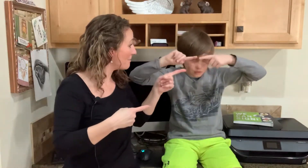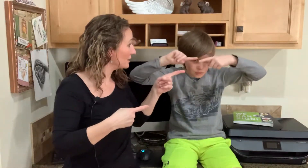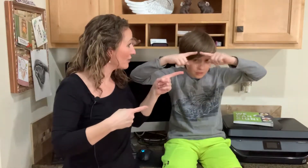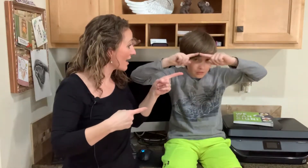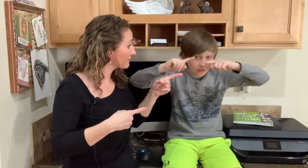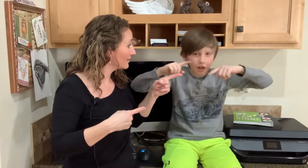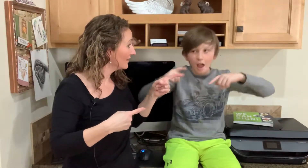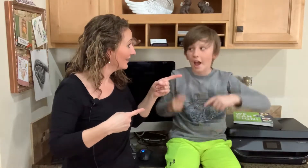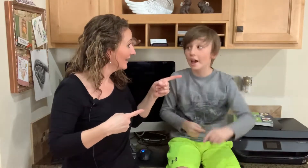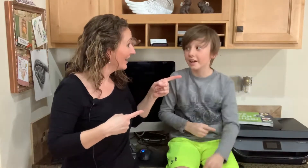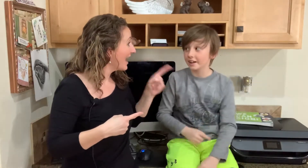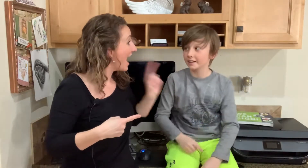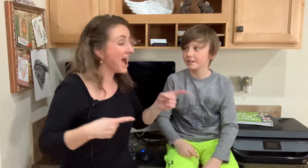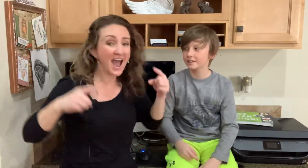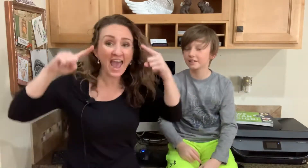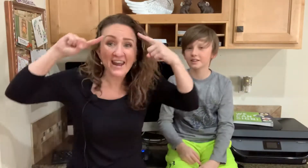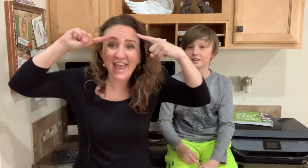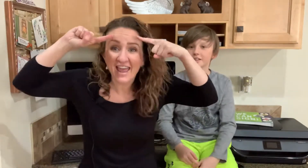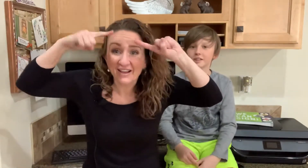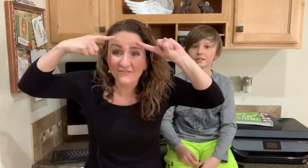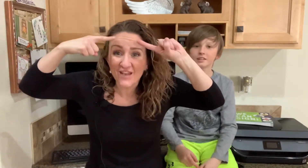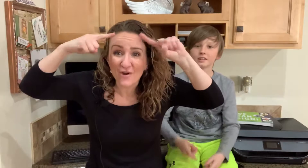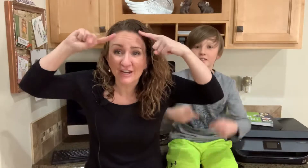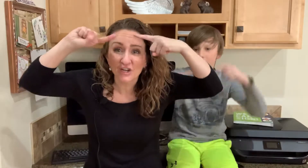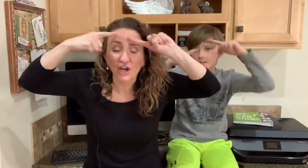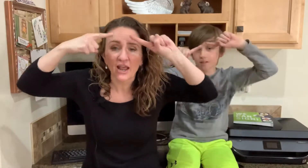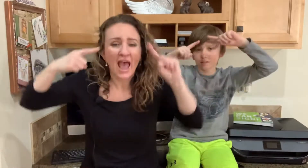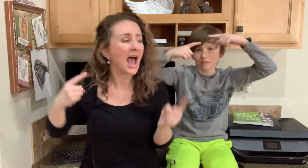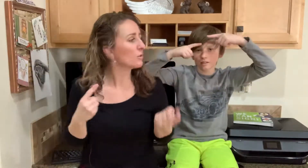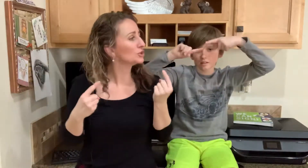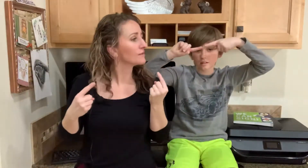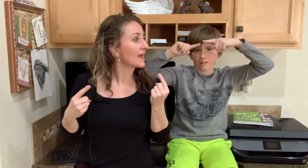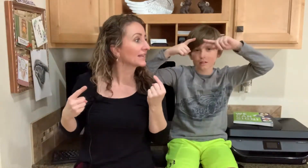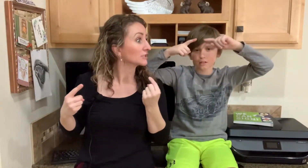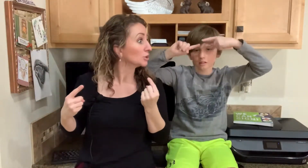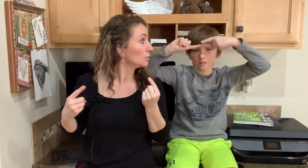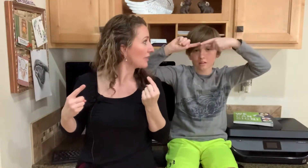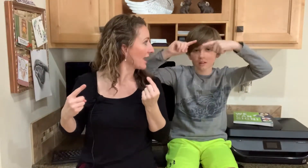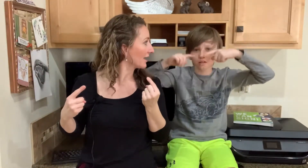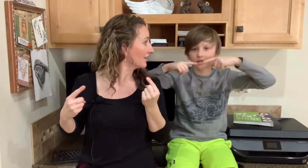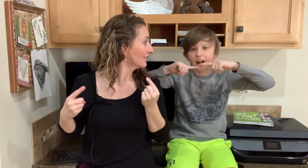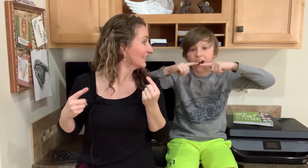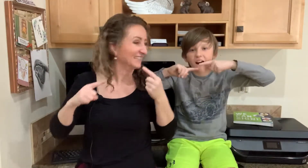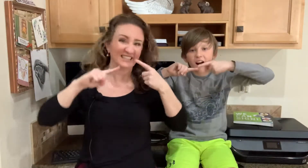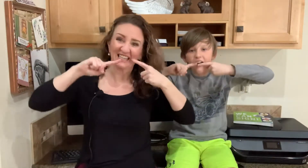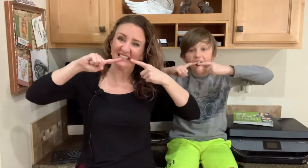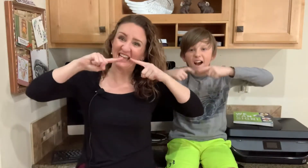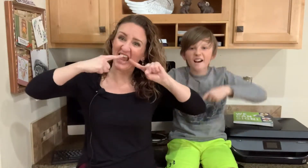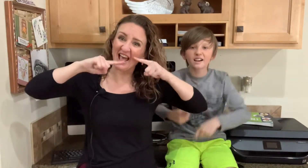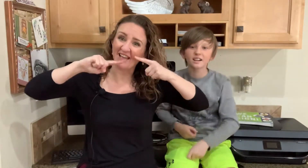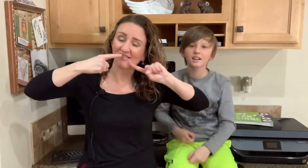What would that be, Rex? Headache. A headache! Very good. How would you sign a toothache? Yes!